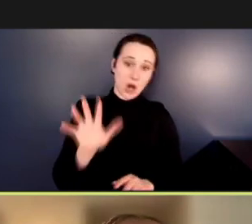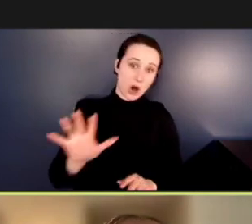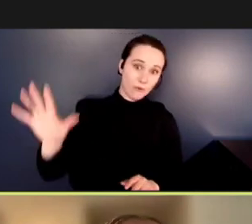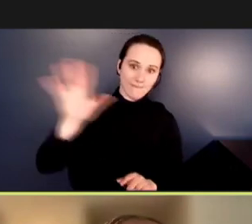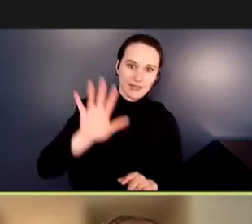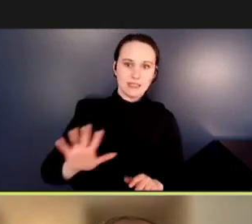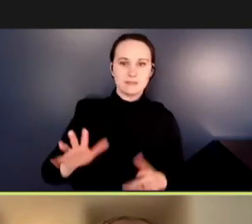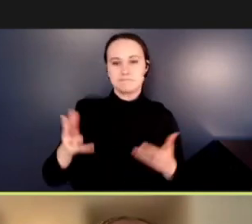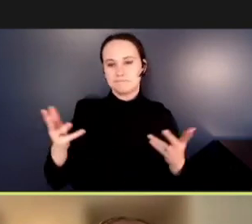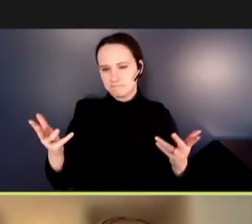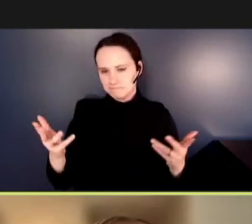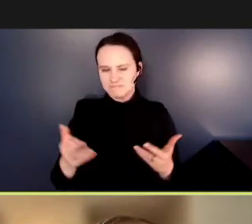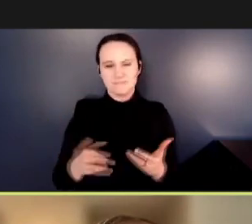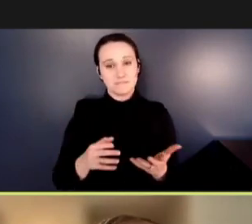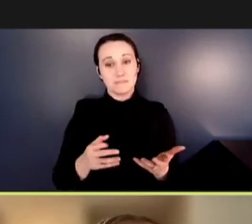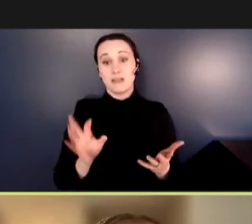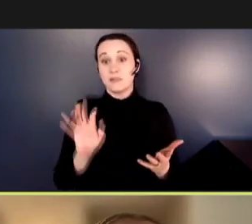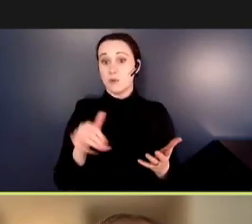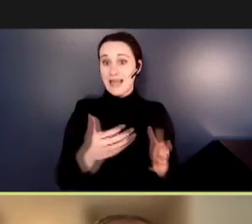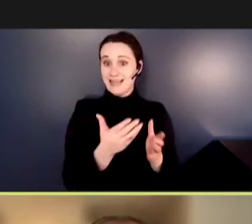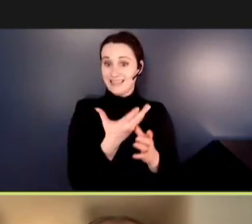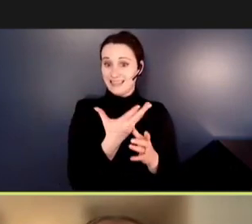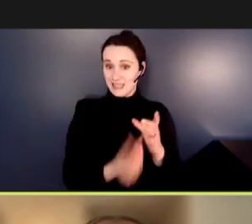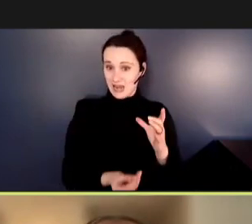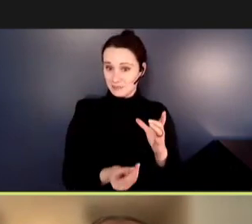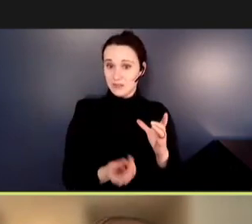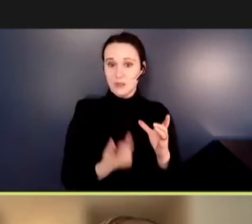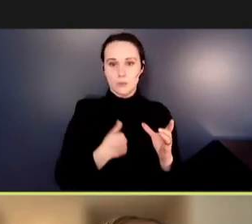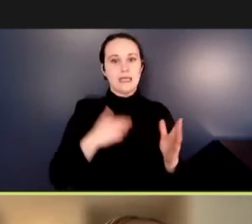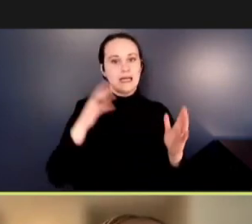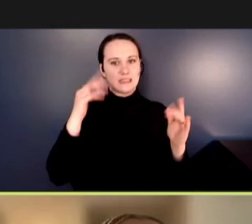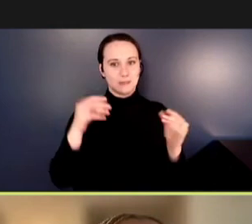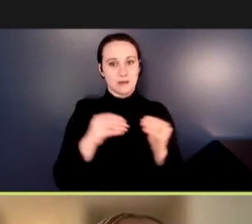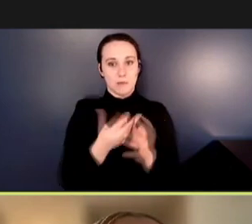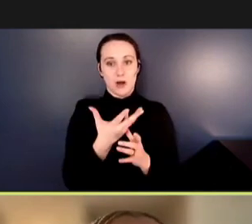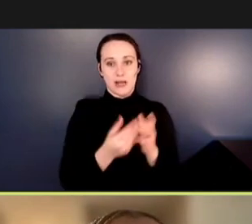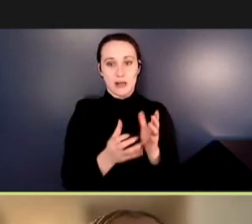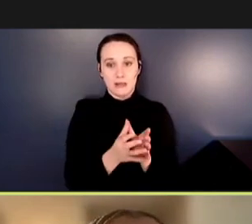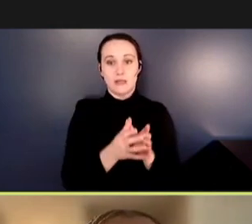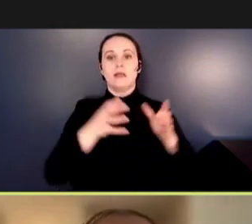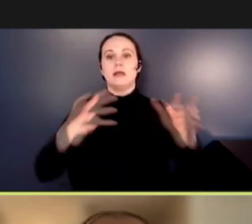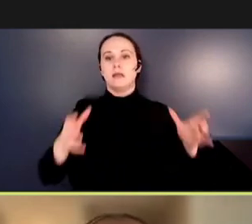in rates to be even bigger with uninsured folks, because cost would be an additional barrier.